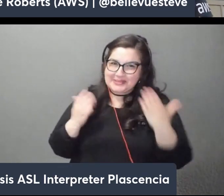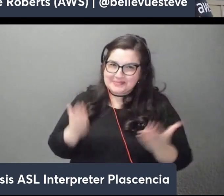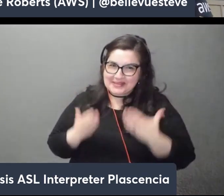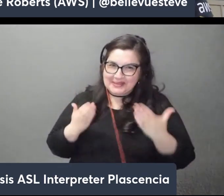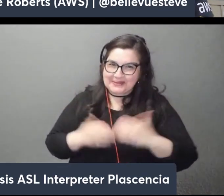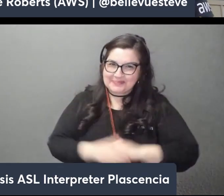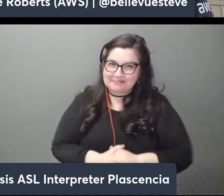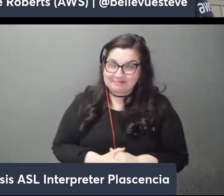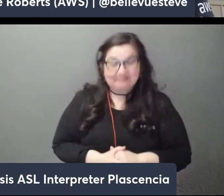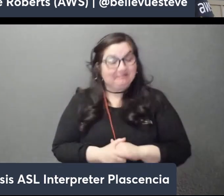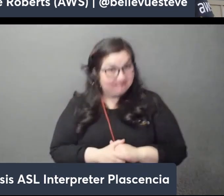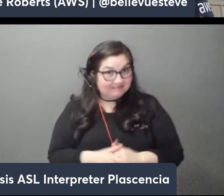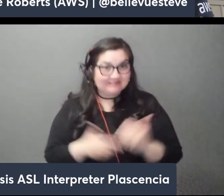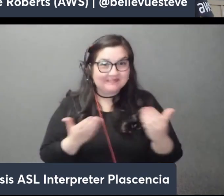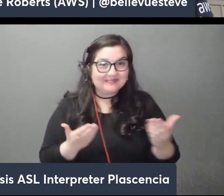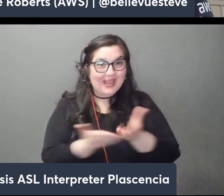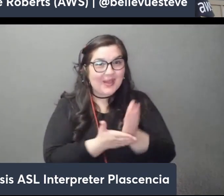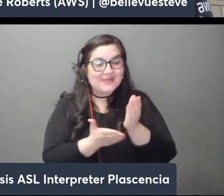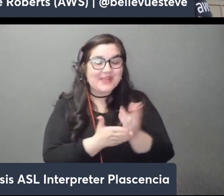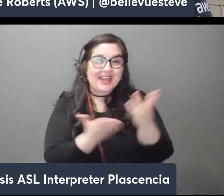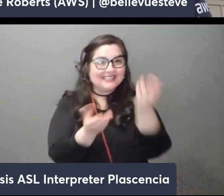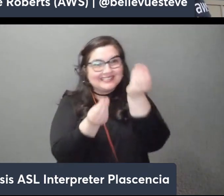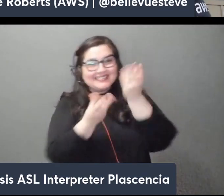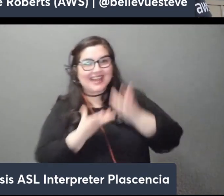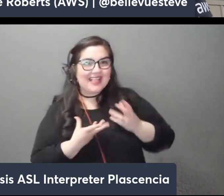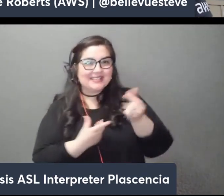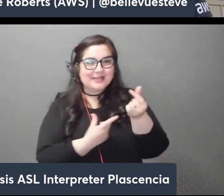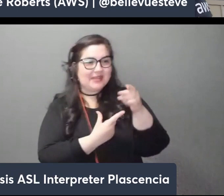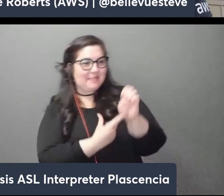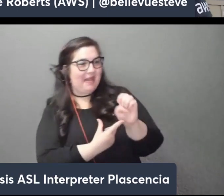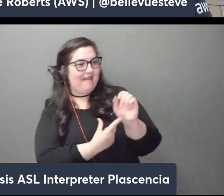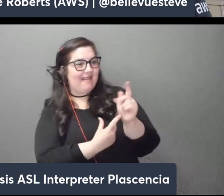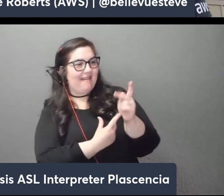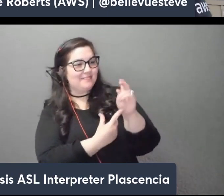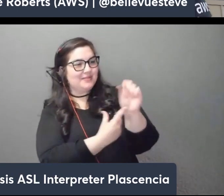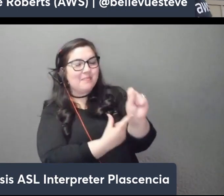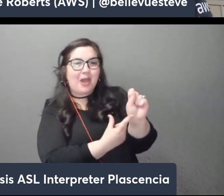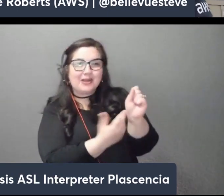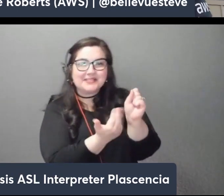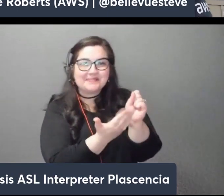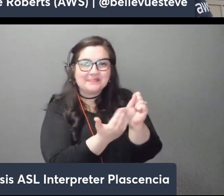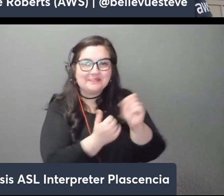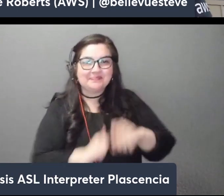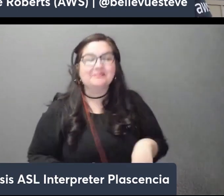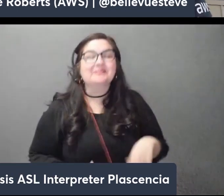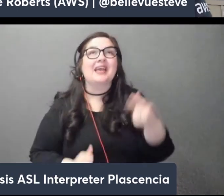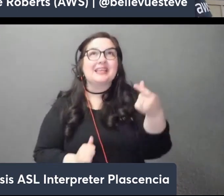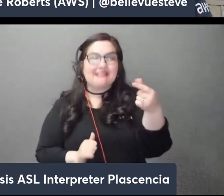All right, tell us a bit about GameSparks. Sure, GameSparks is a service